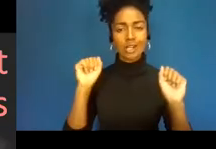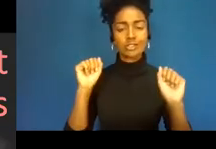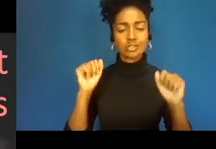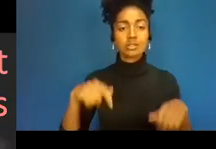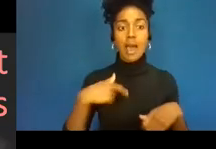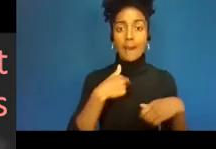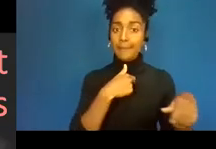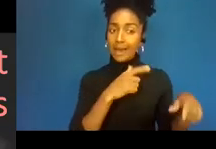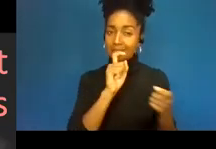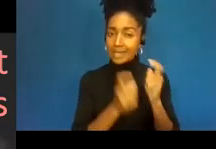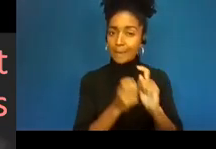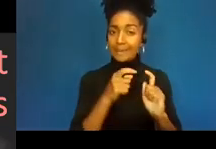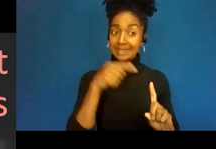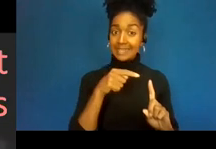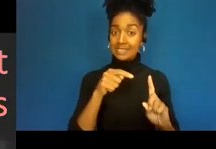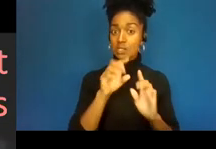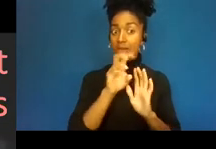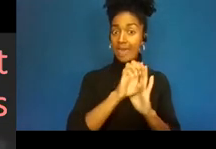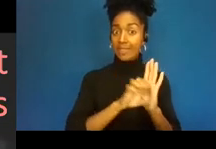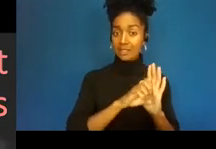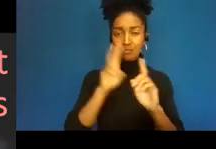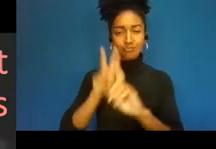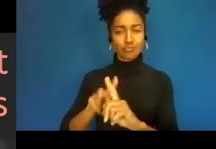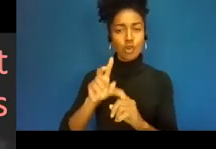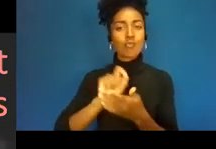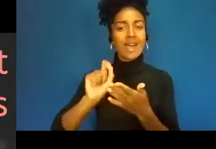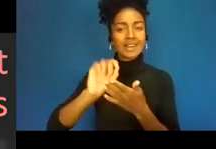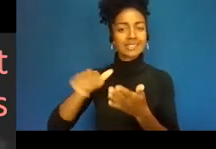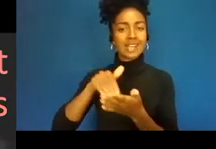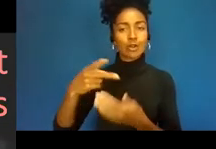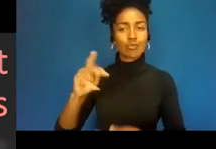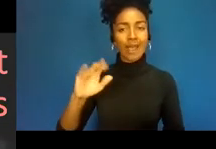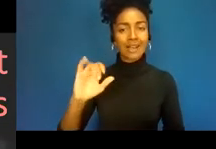because I really believe that it provides an opportunity for us to understand